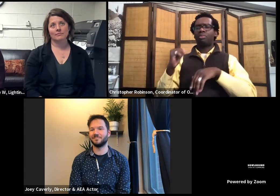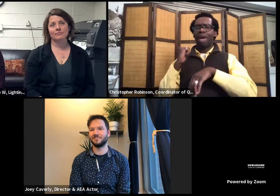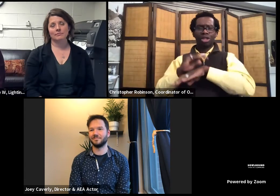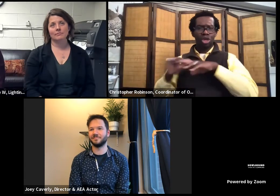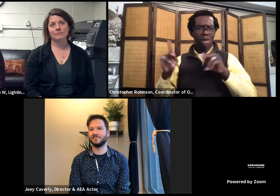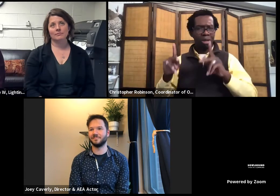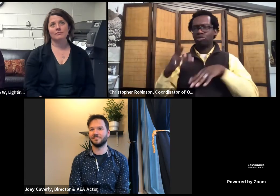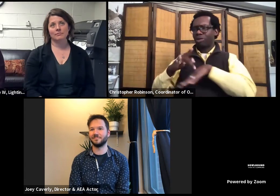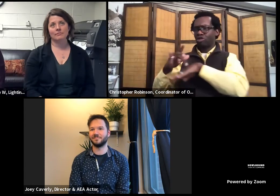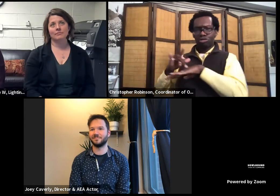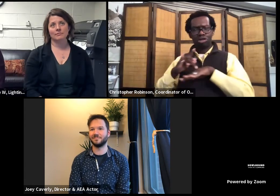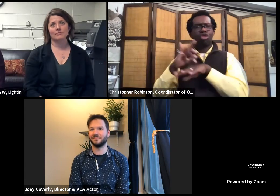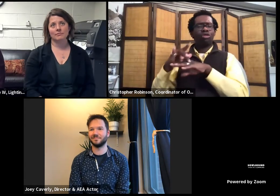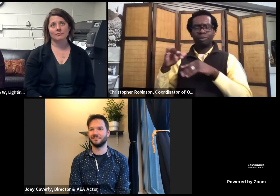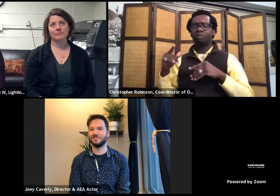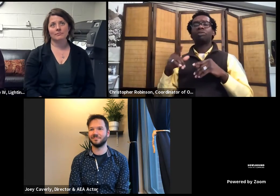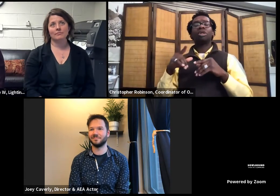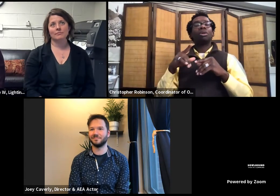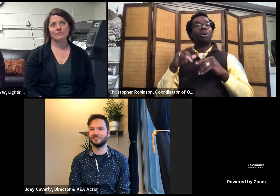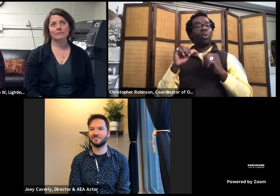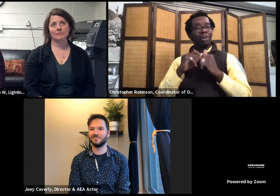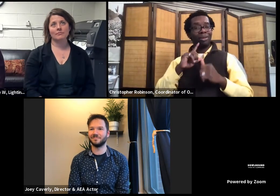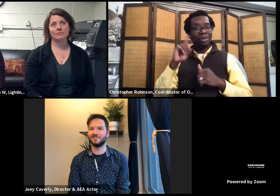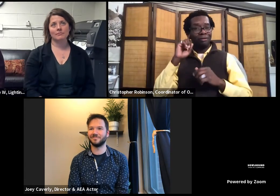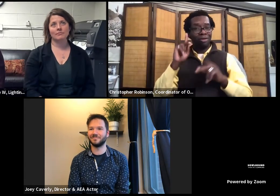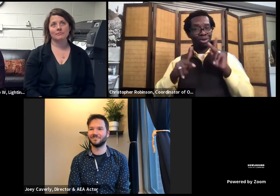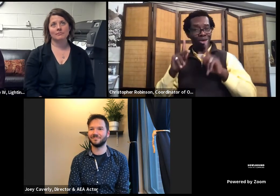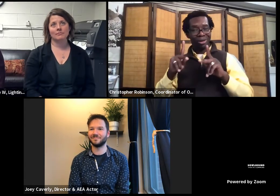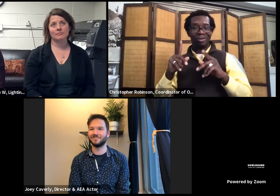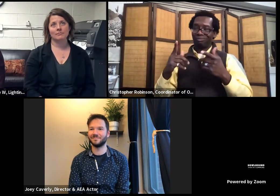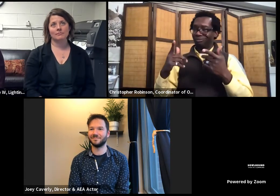resources for the tech people and the folks backstage. All these different resources.